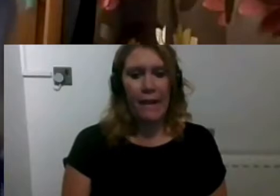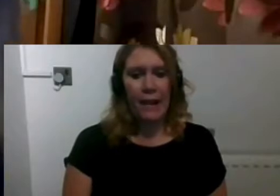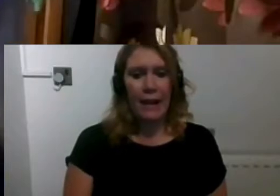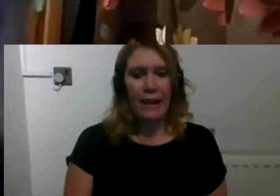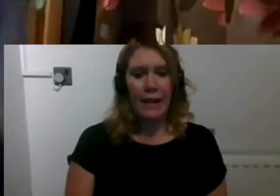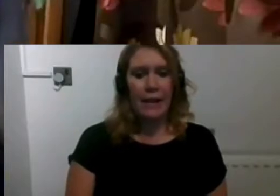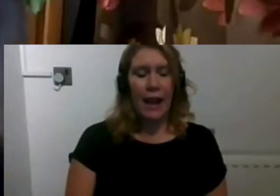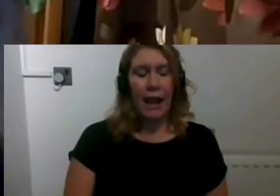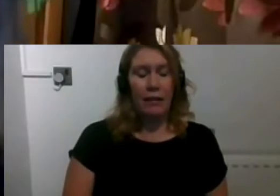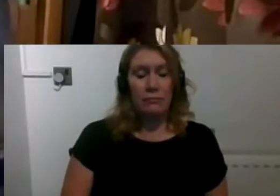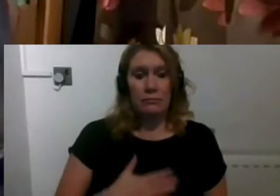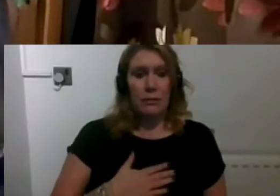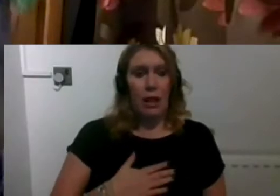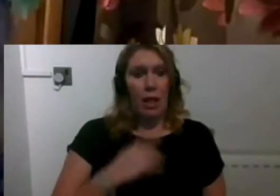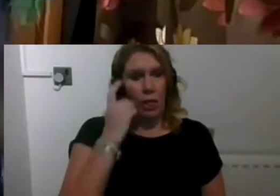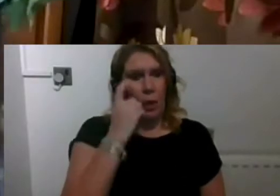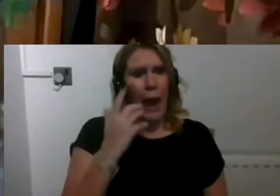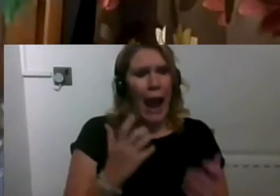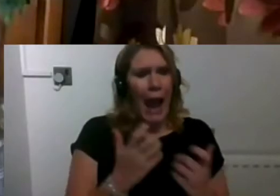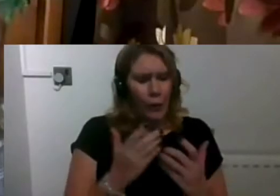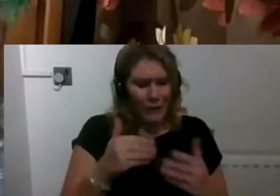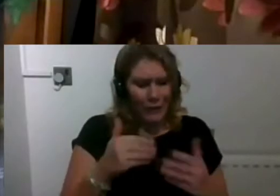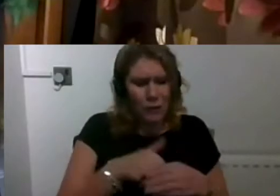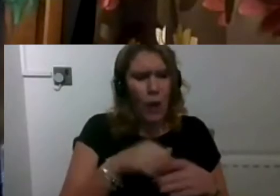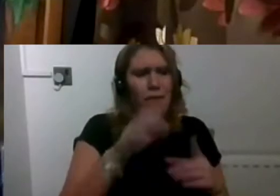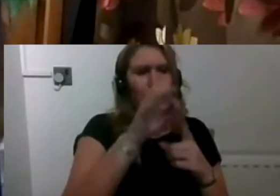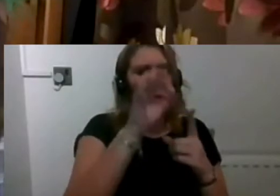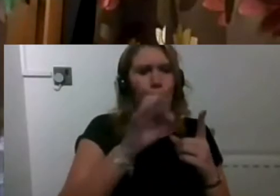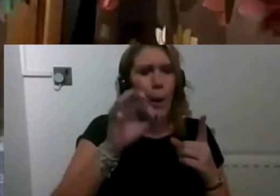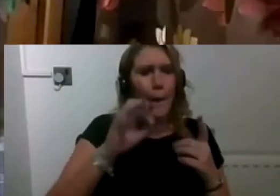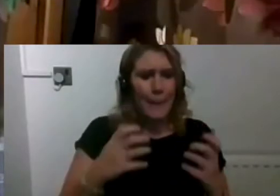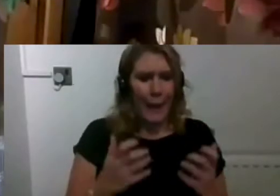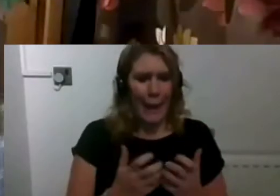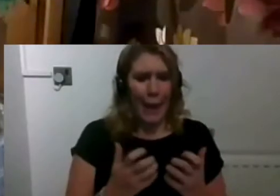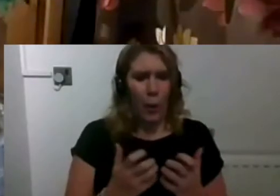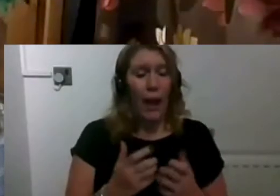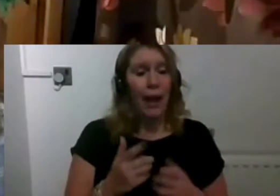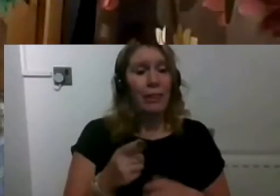Hagtessa into a poem? So at the time in